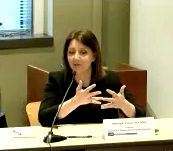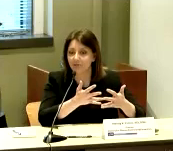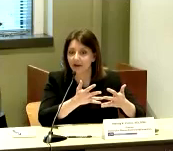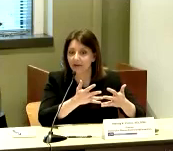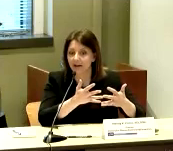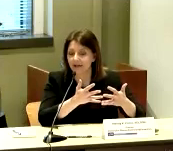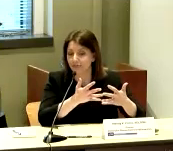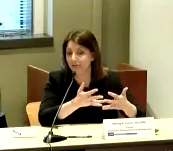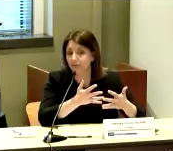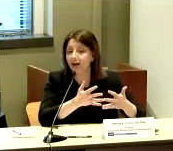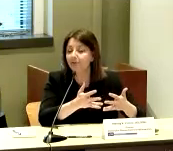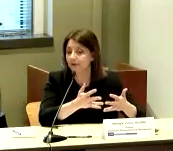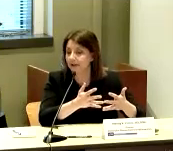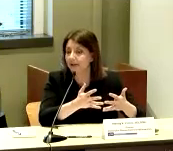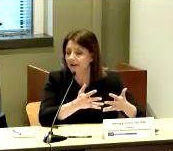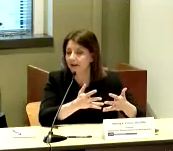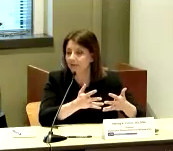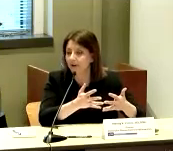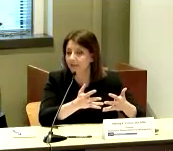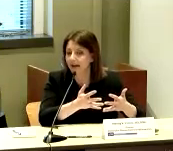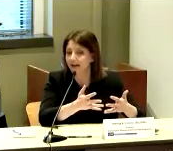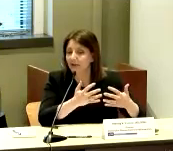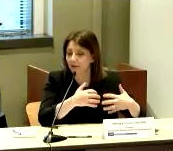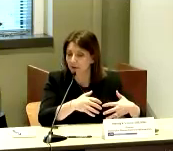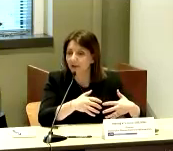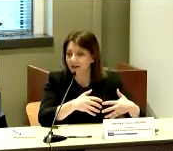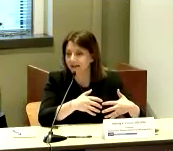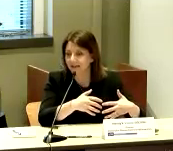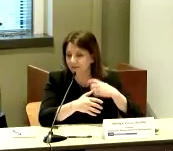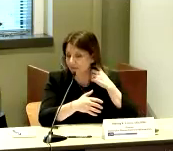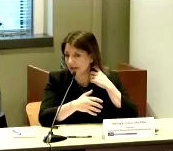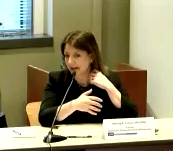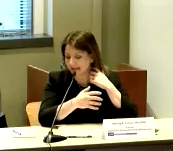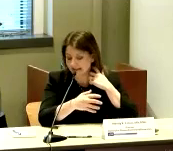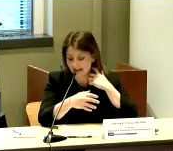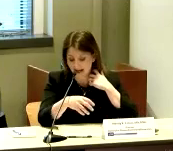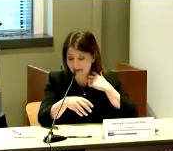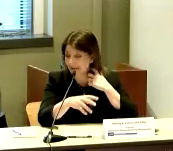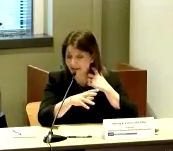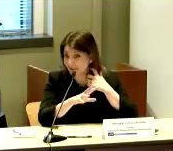And honestly, recovering from that, learning lessons from it, I see that happening every day.